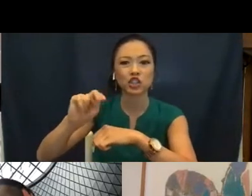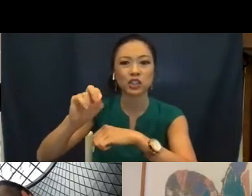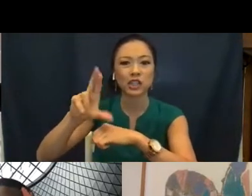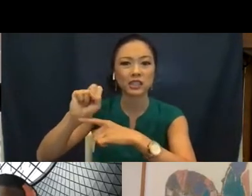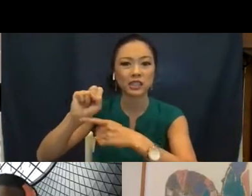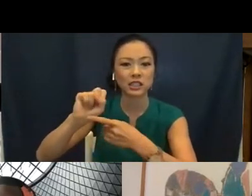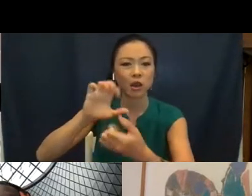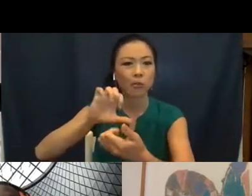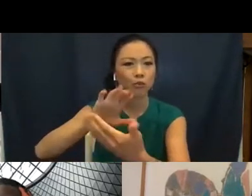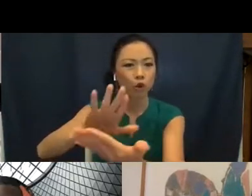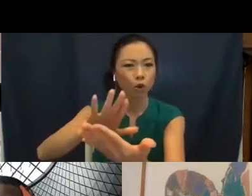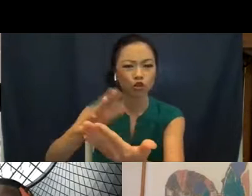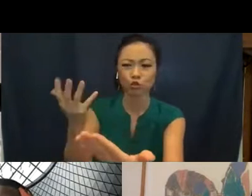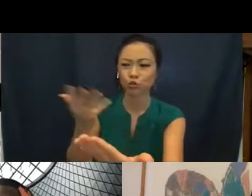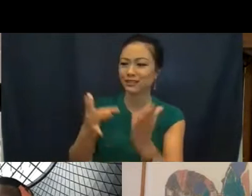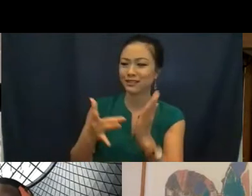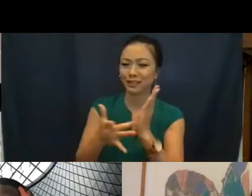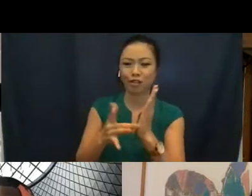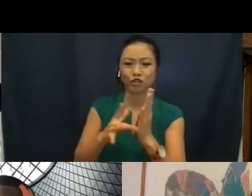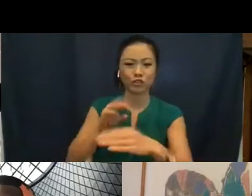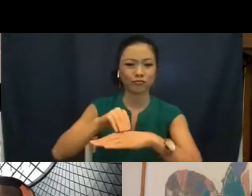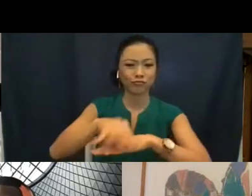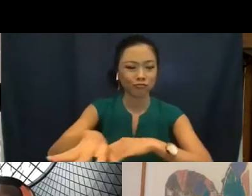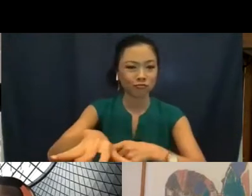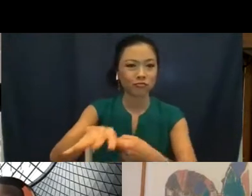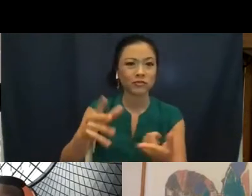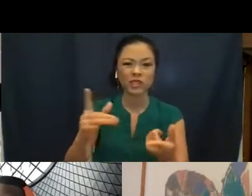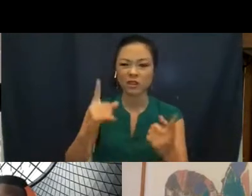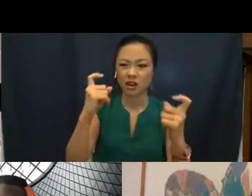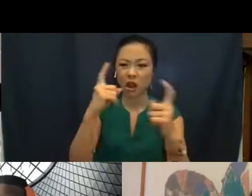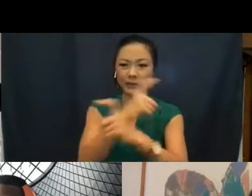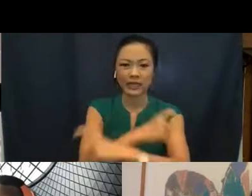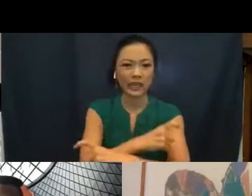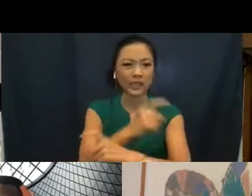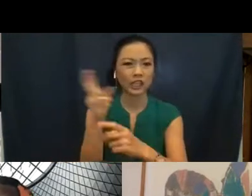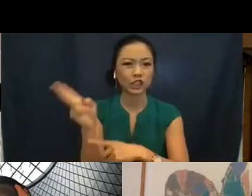about the complicated histories of the relationship between race and technology, disability and